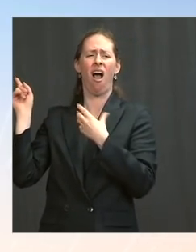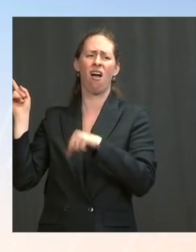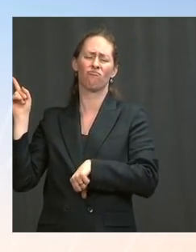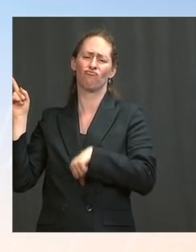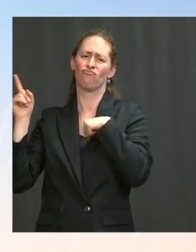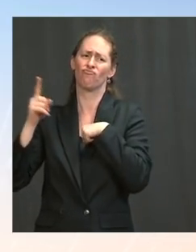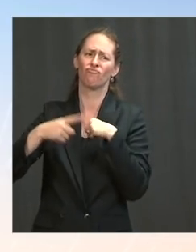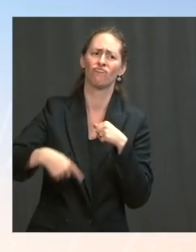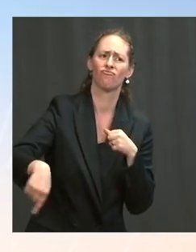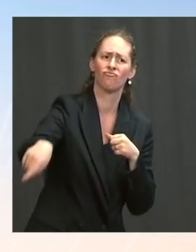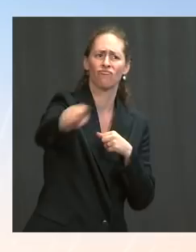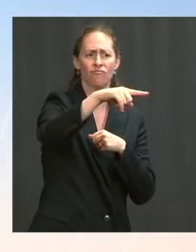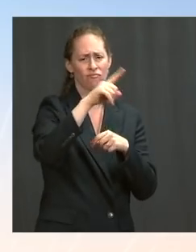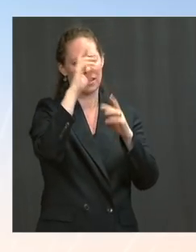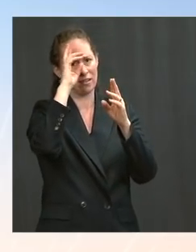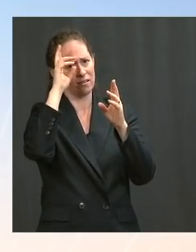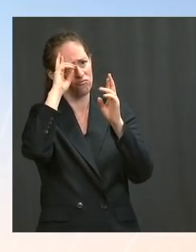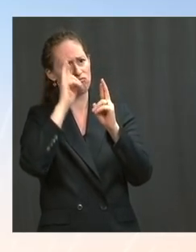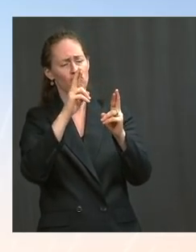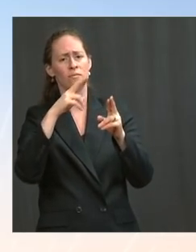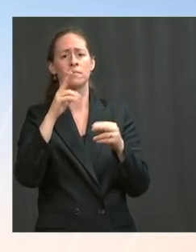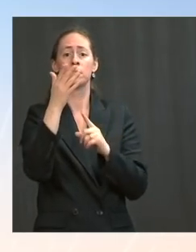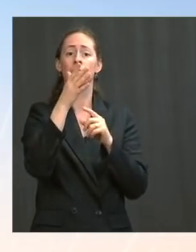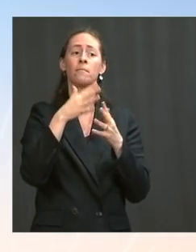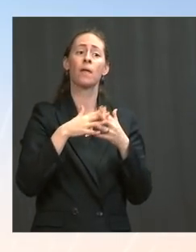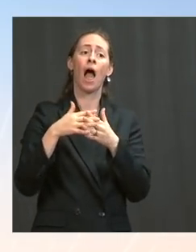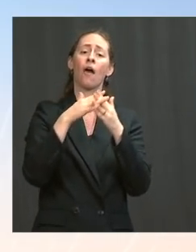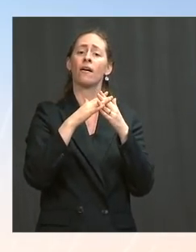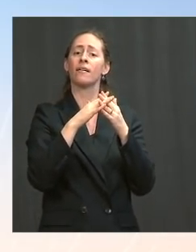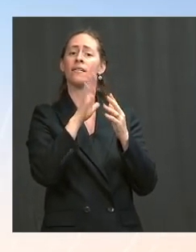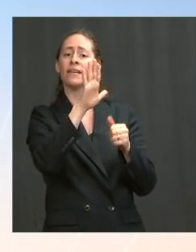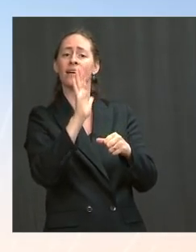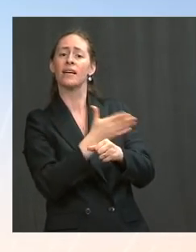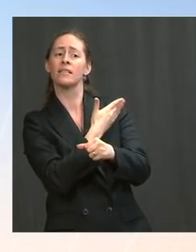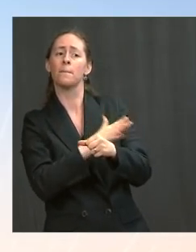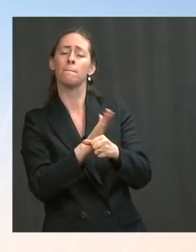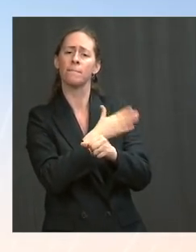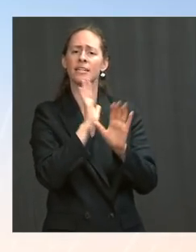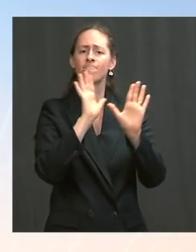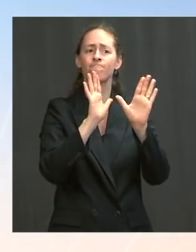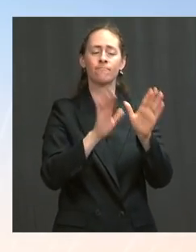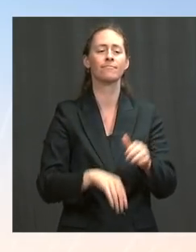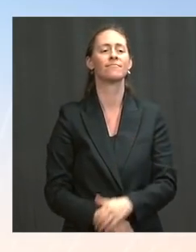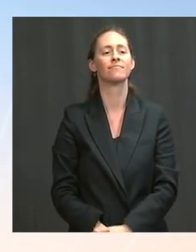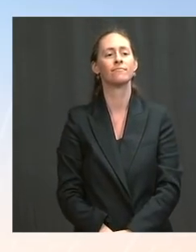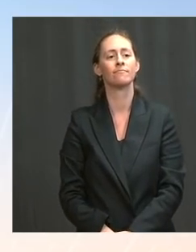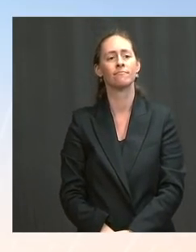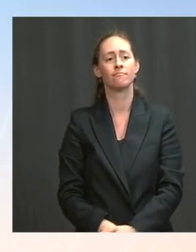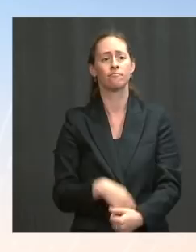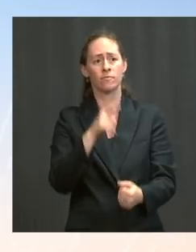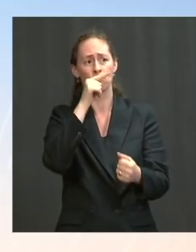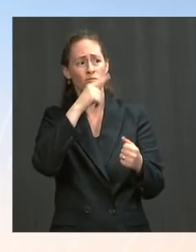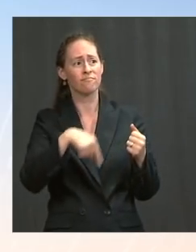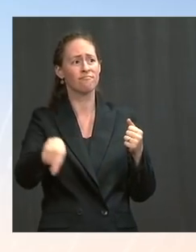and all that it represents, especially for our men and women serving in uniform all around the world. He would also say, of course,